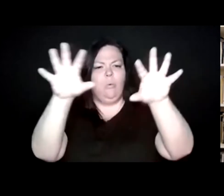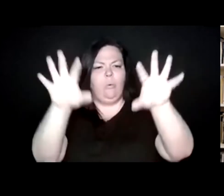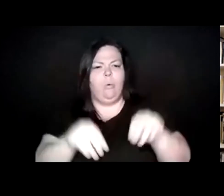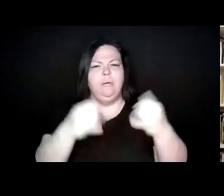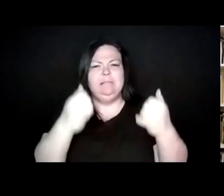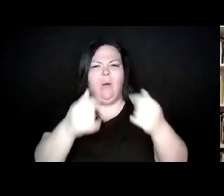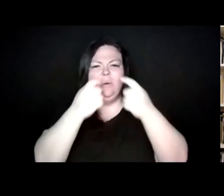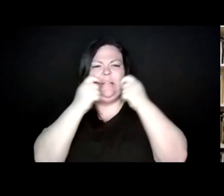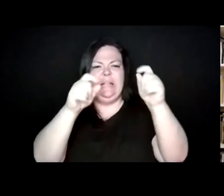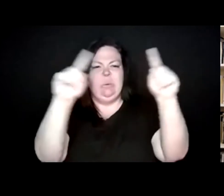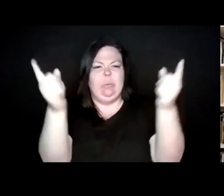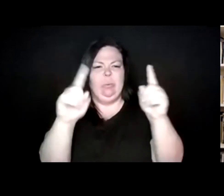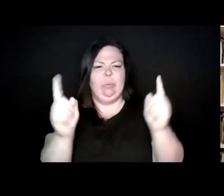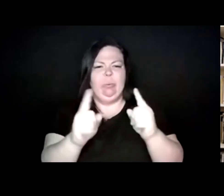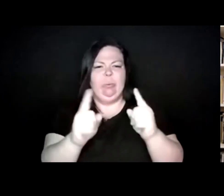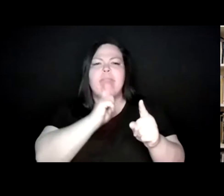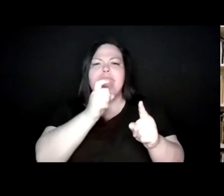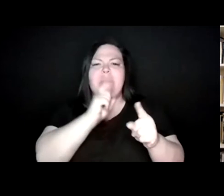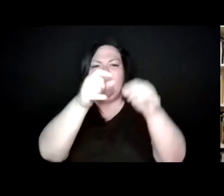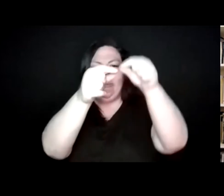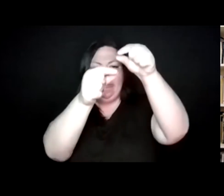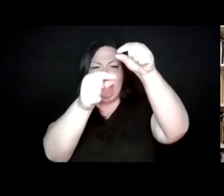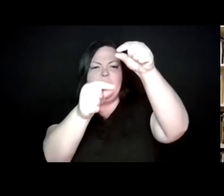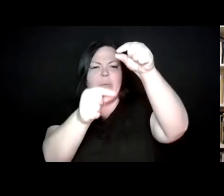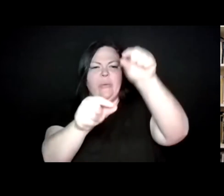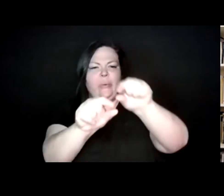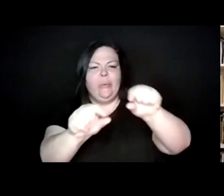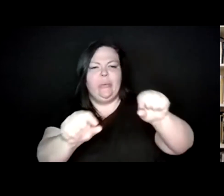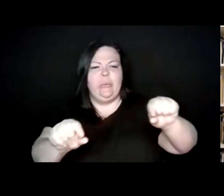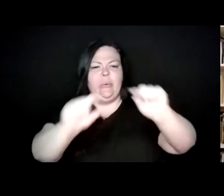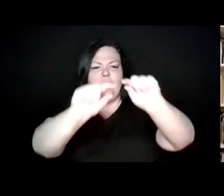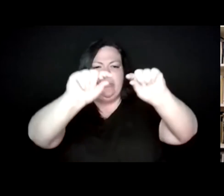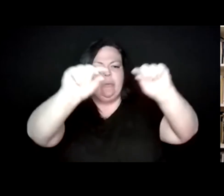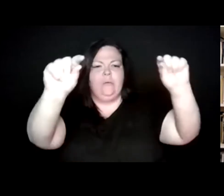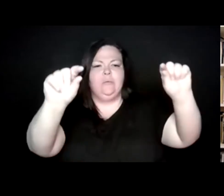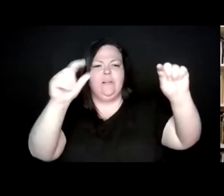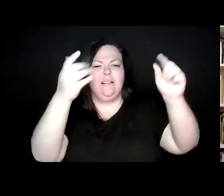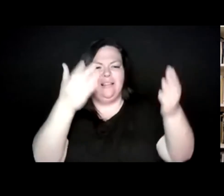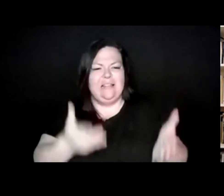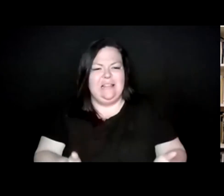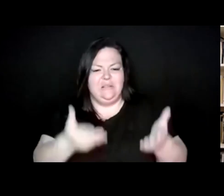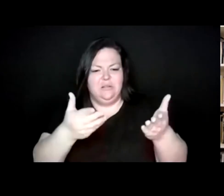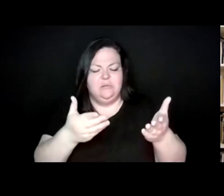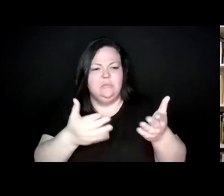to the iron spine that stems/ your clockworks/ to your cracked face.// This is when you / are most mortal.//